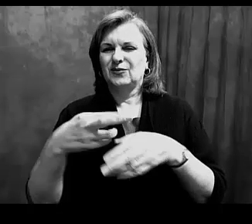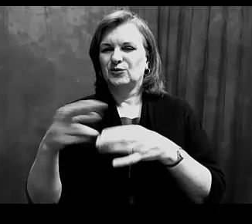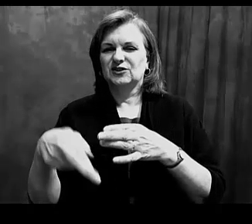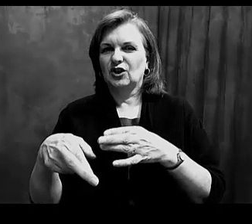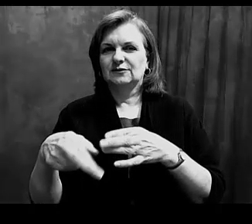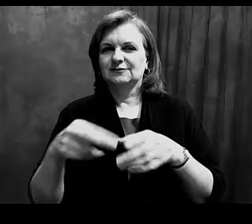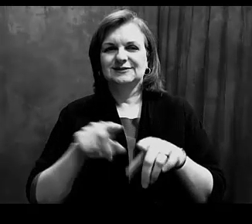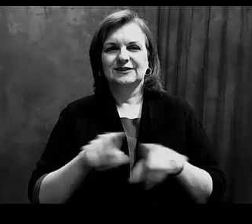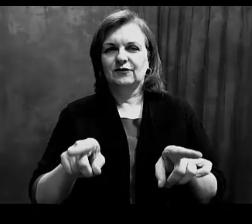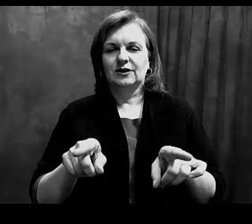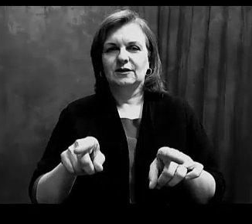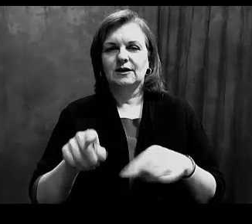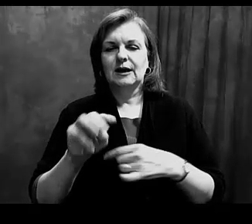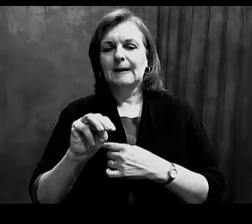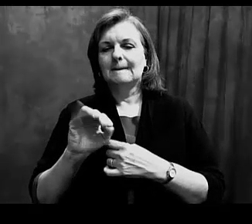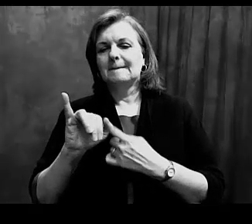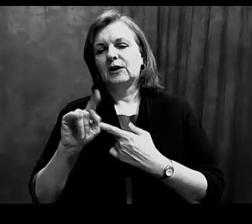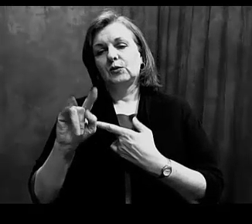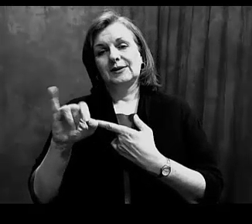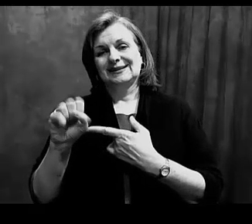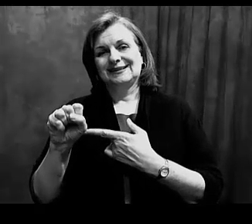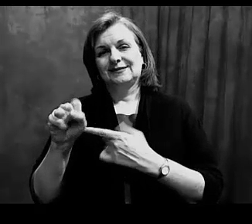the product of mitosis